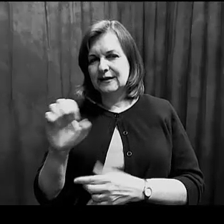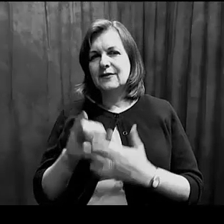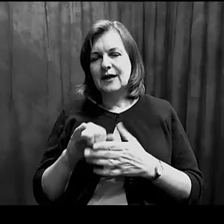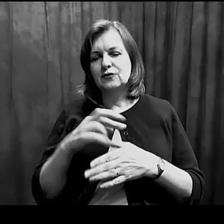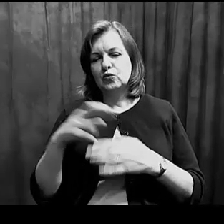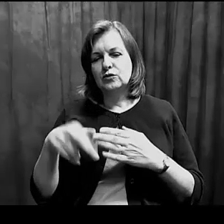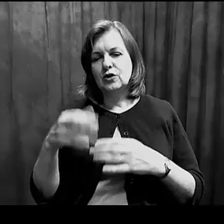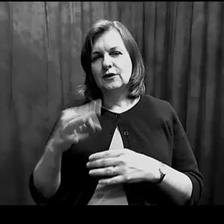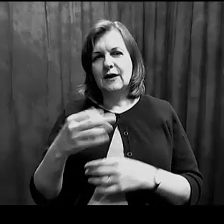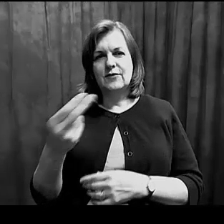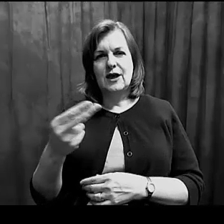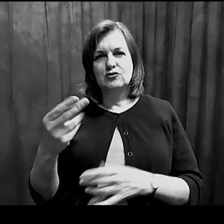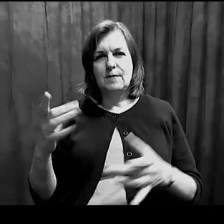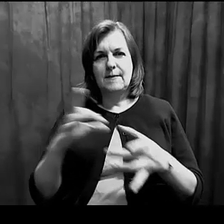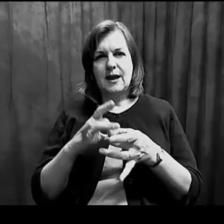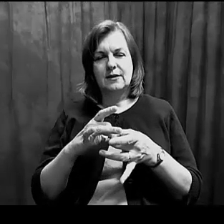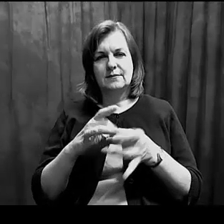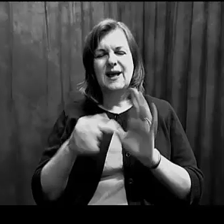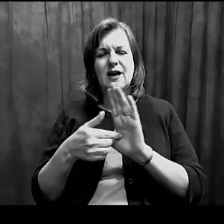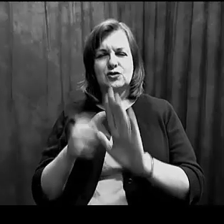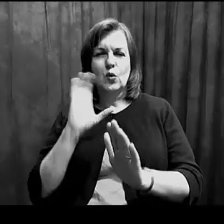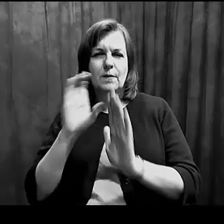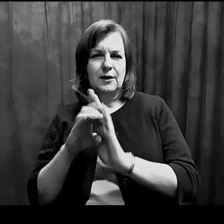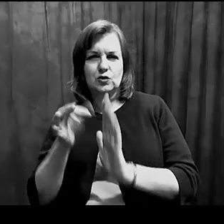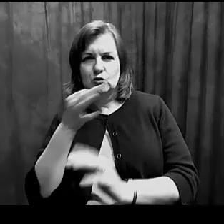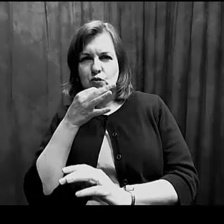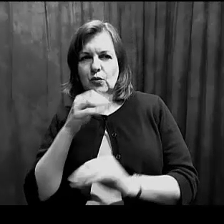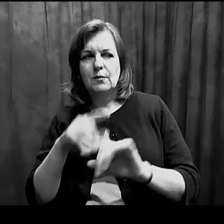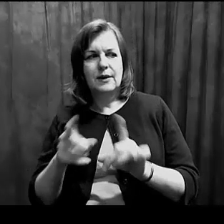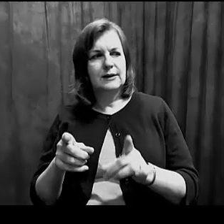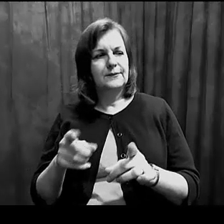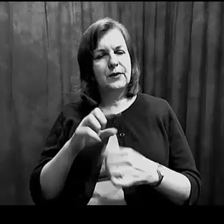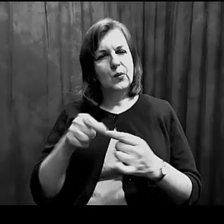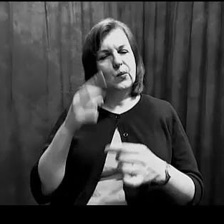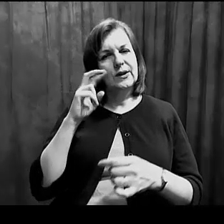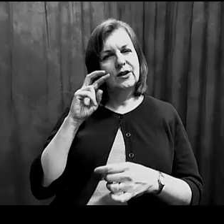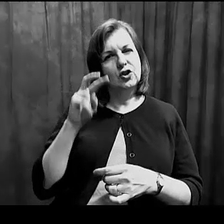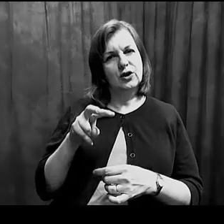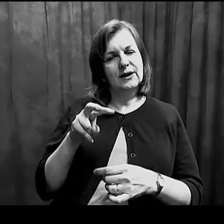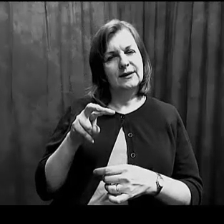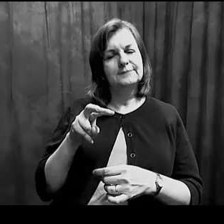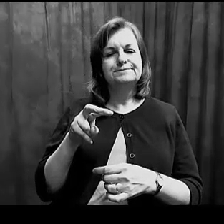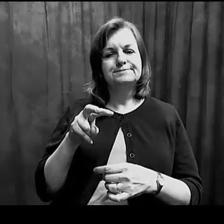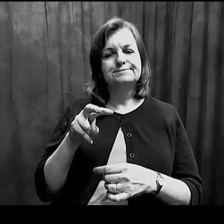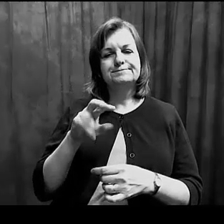hydrogen bonding and I am going to show you a diagram that shows you why this is but